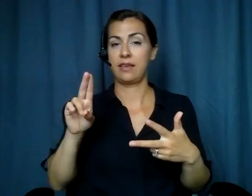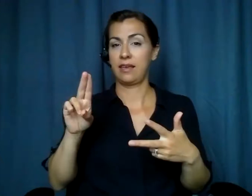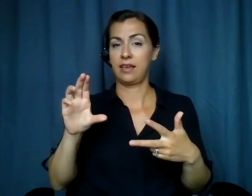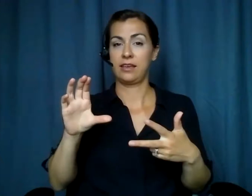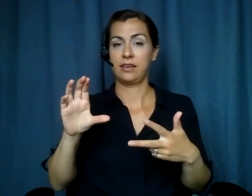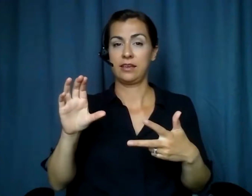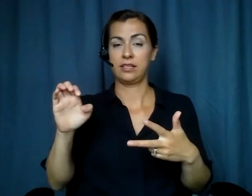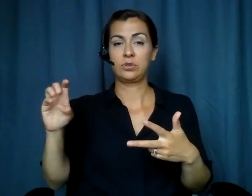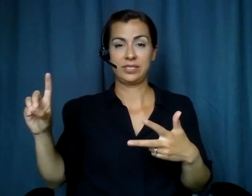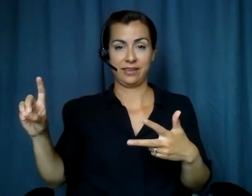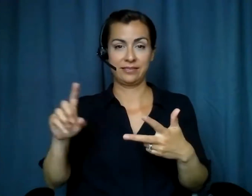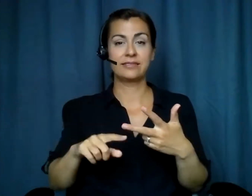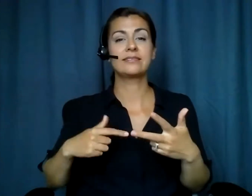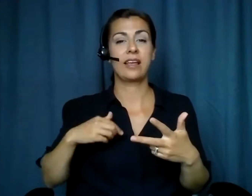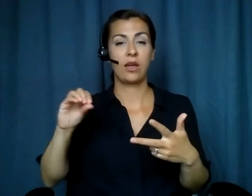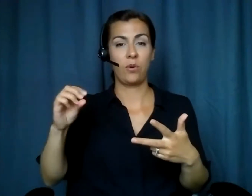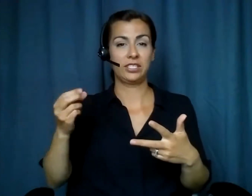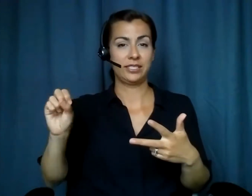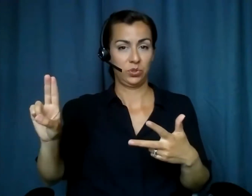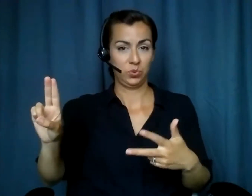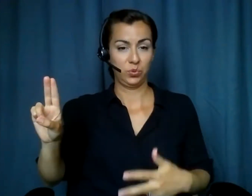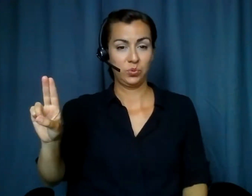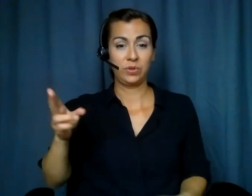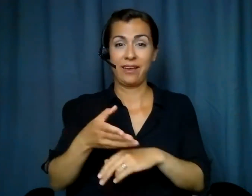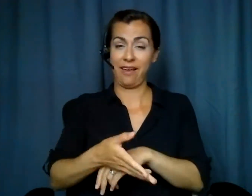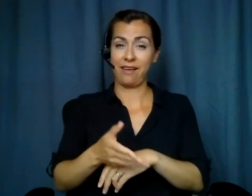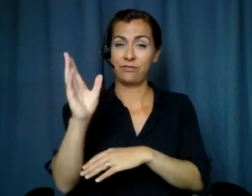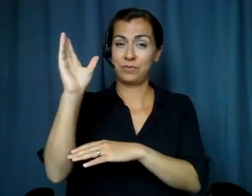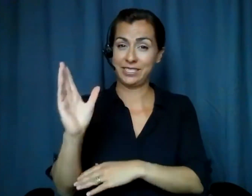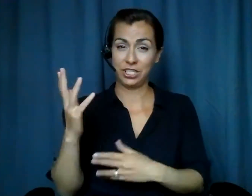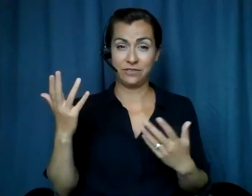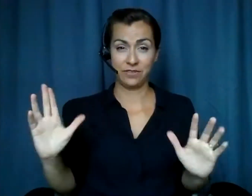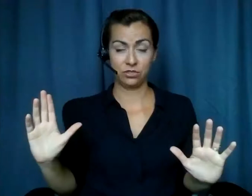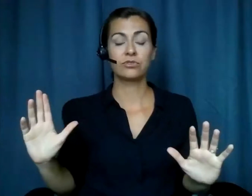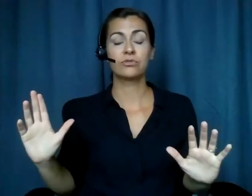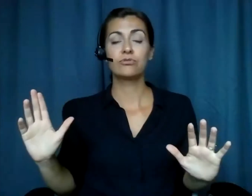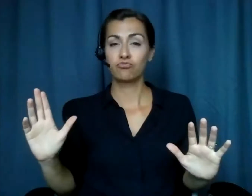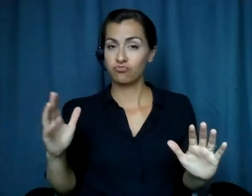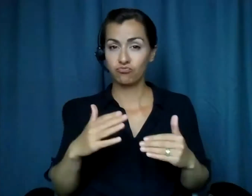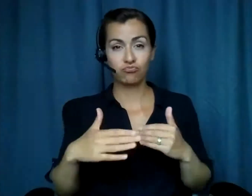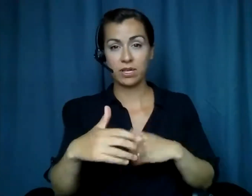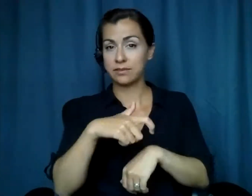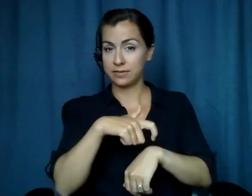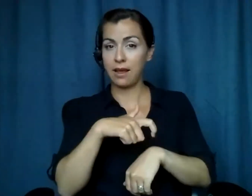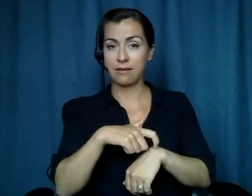Hi, good morning or good afternoon everyone. I'm Tom Stenson from Disability Rights Oregon and I'm going to talk